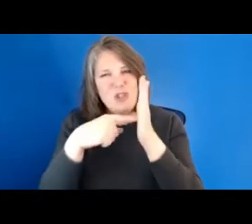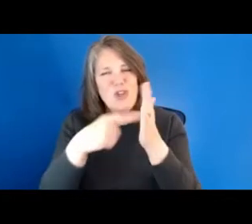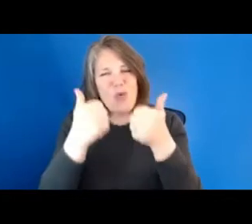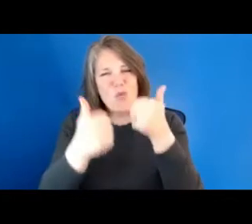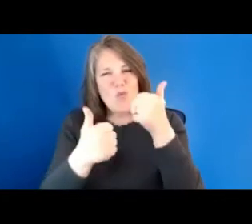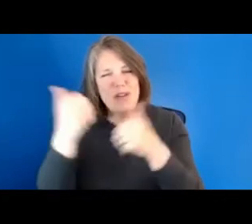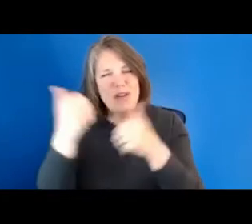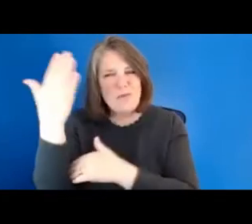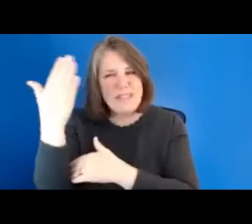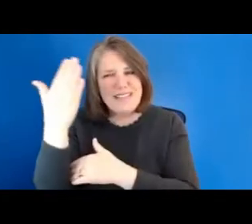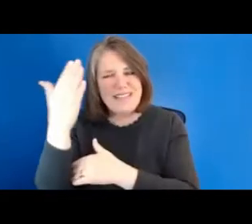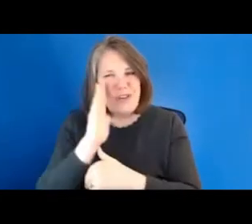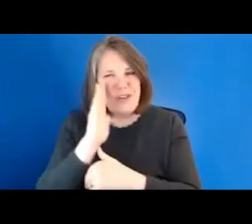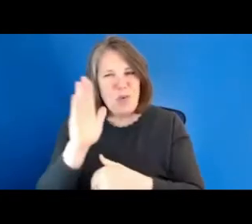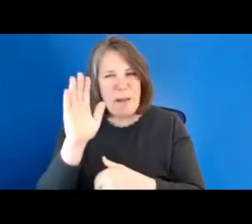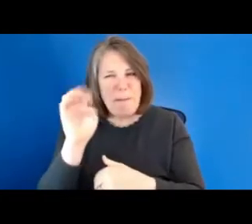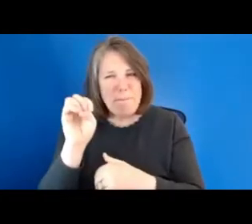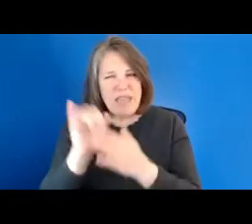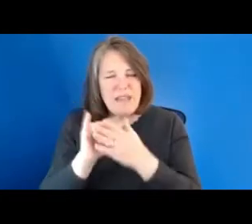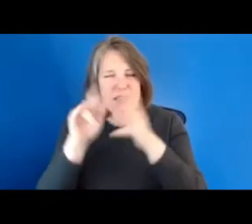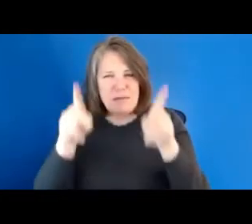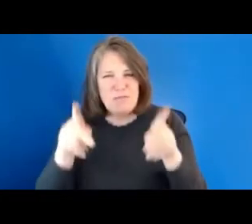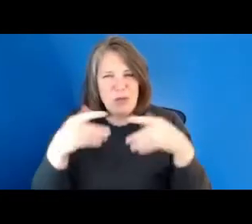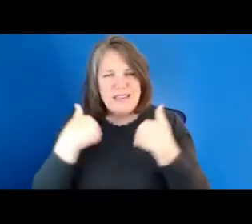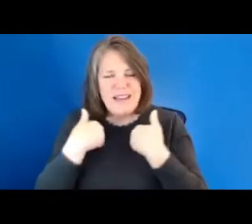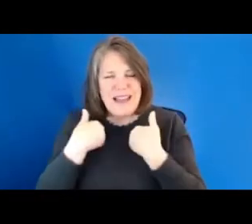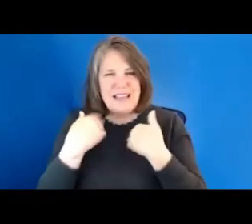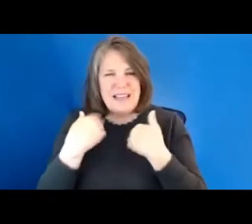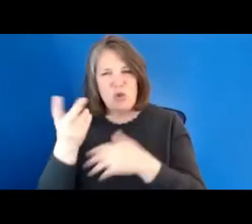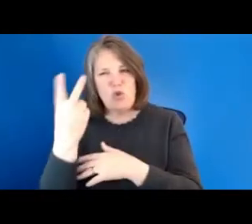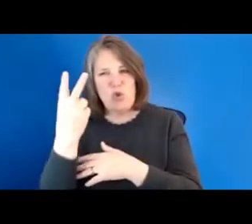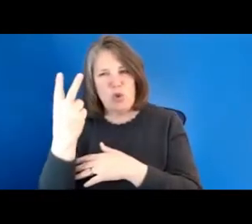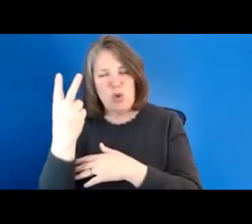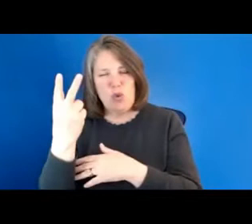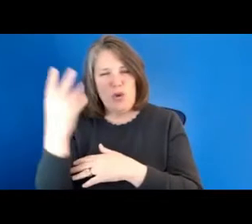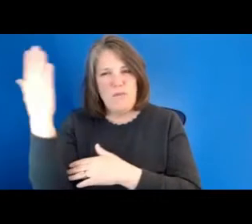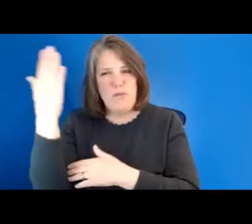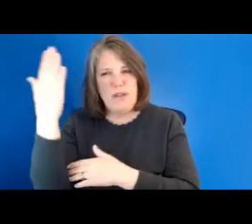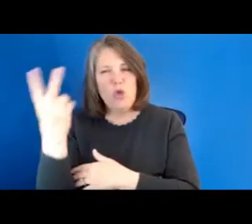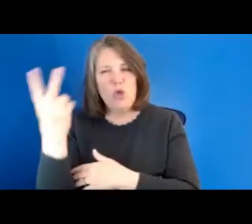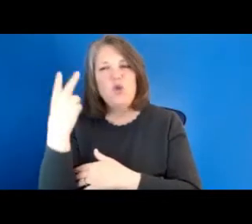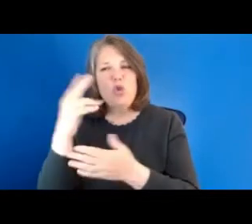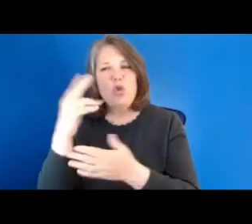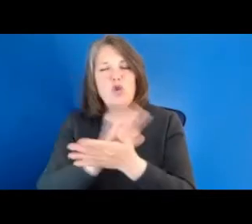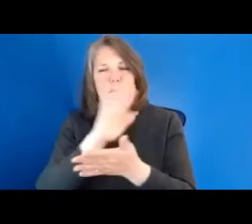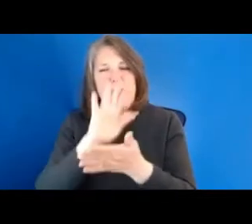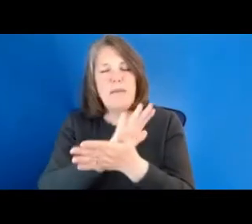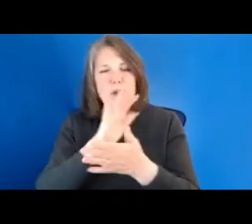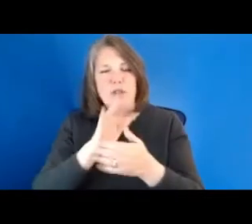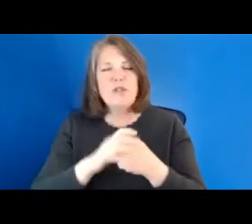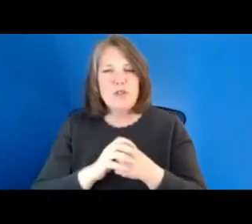17:10:36 . This person has two presentations. Two papers. And they wanted to know